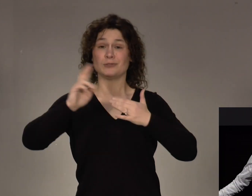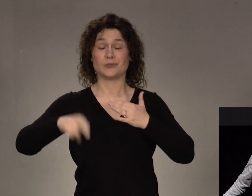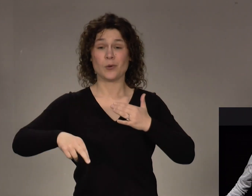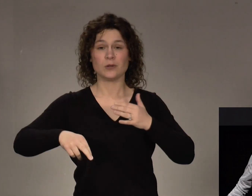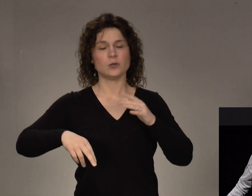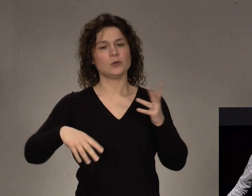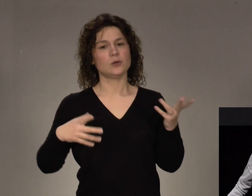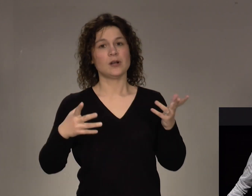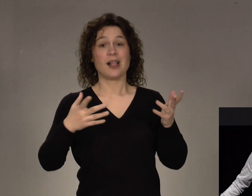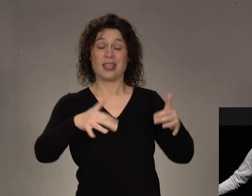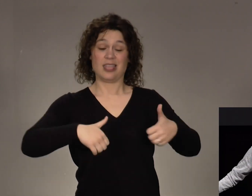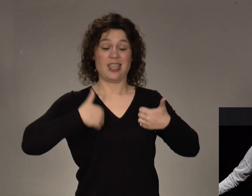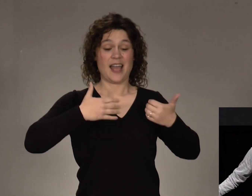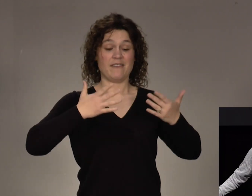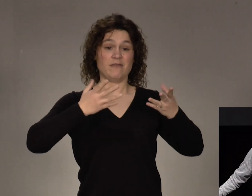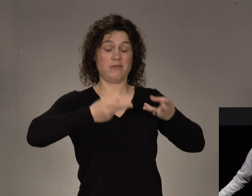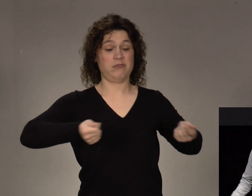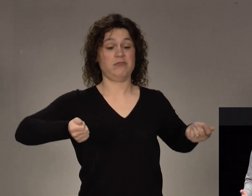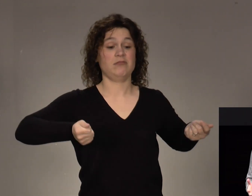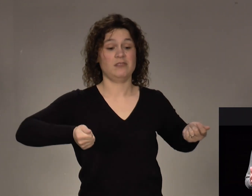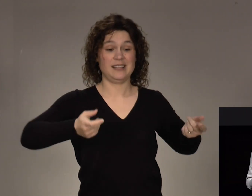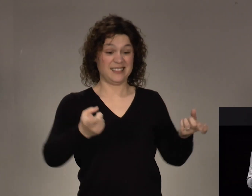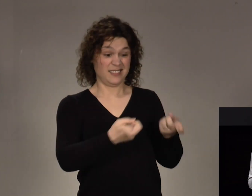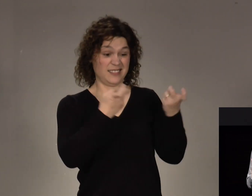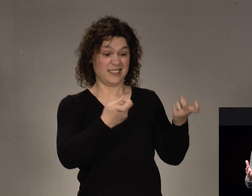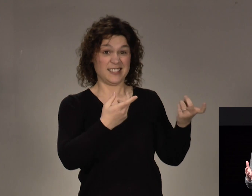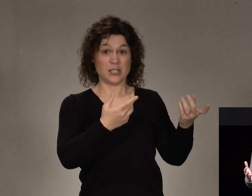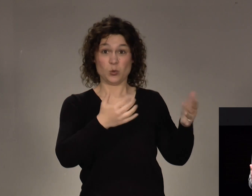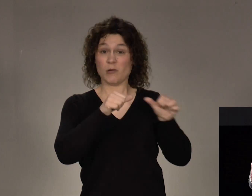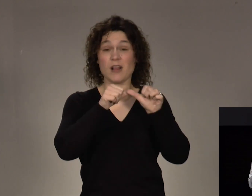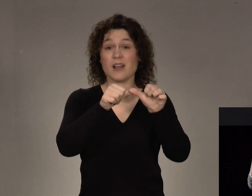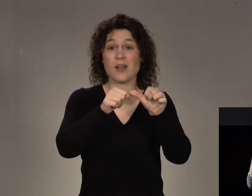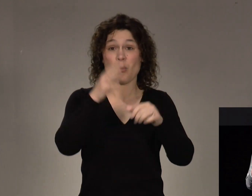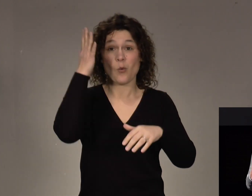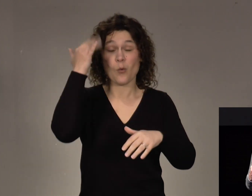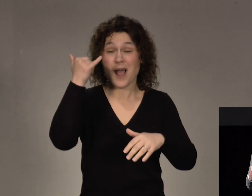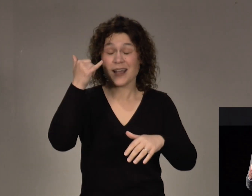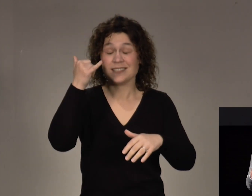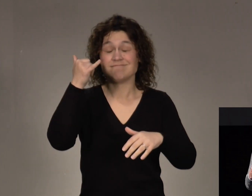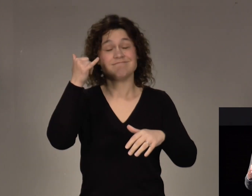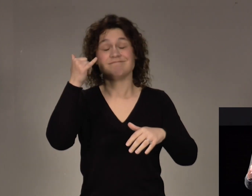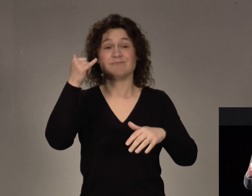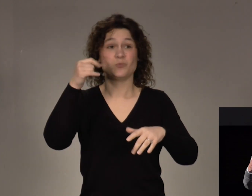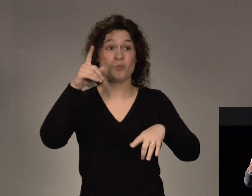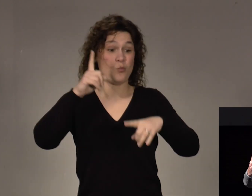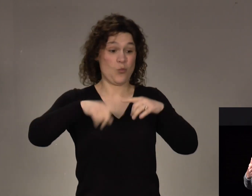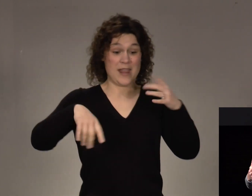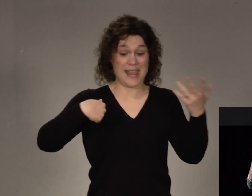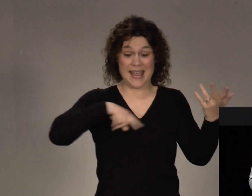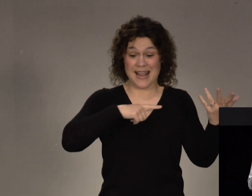fell apart. The sinner won't hold because we're not wired to have heaven and earth